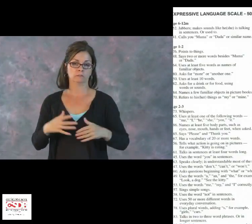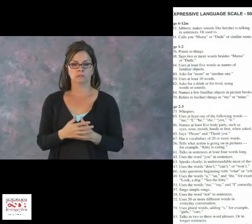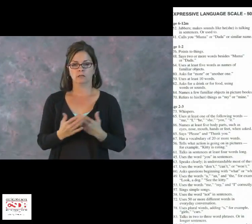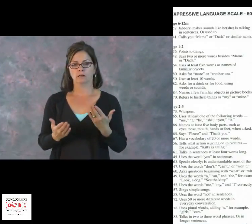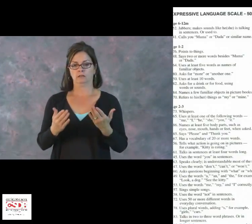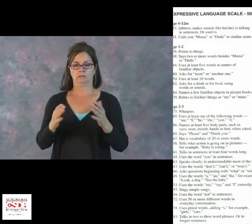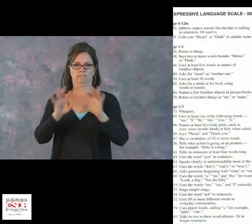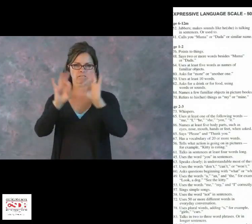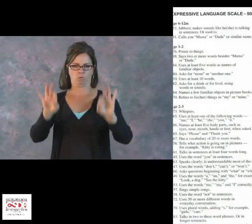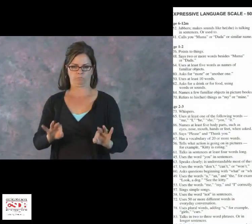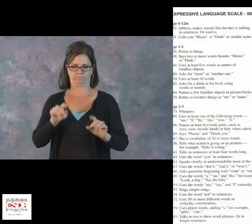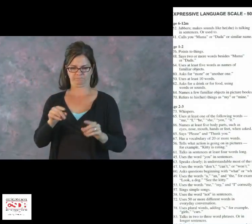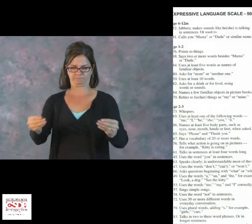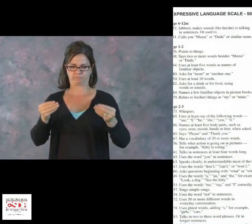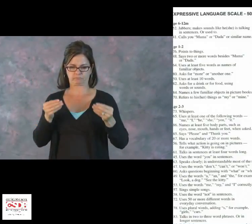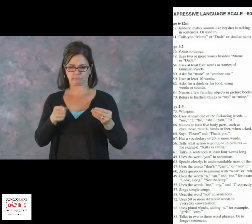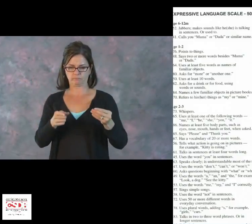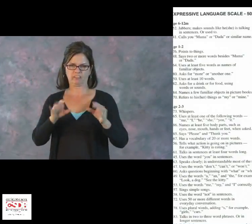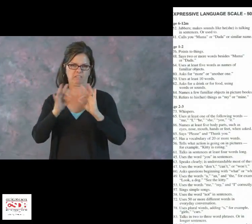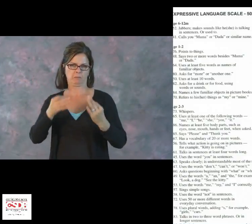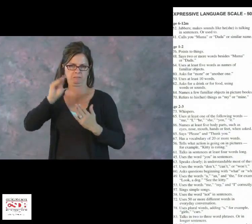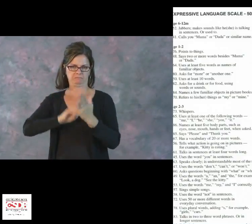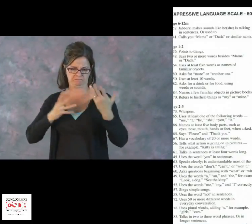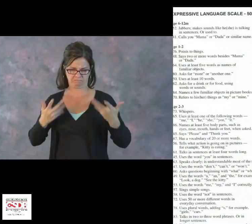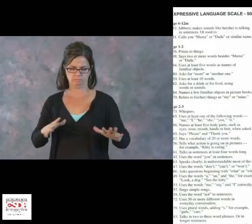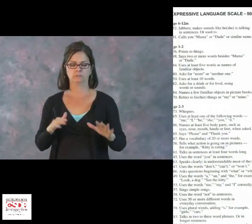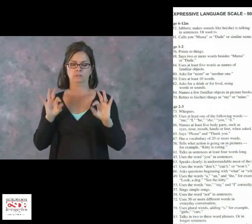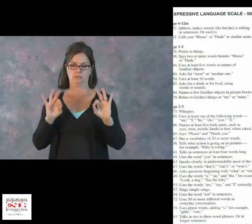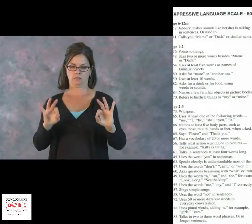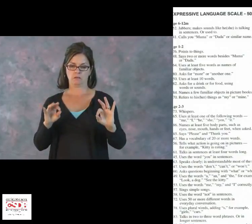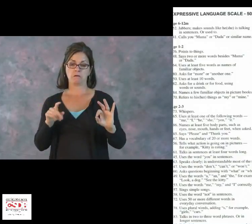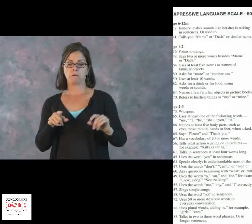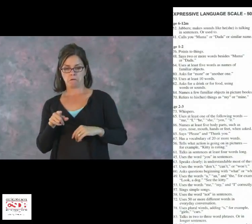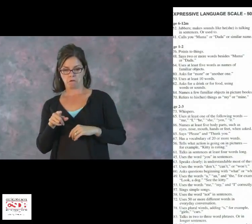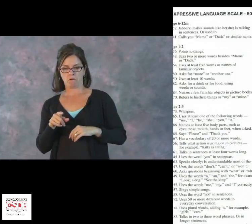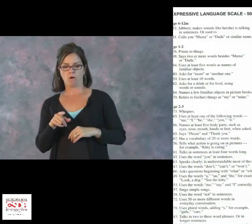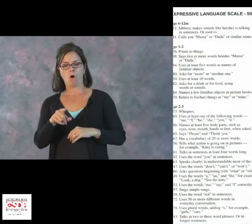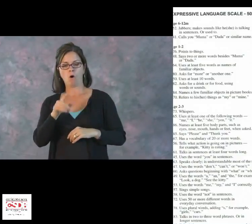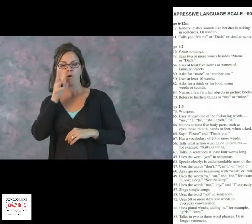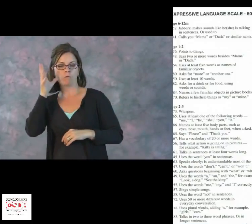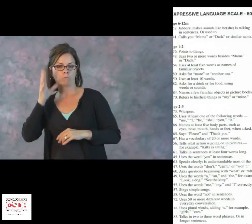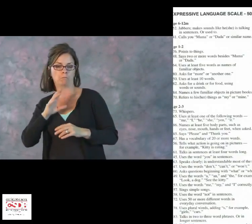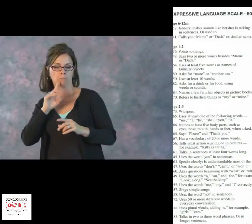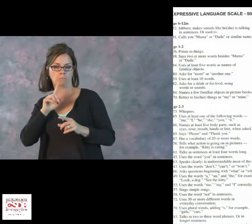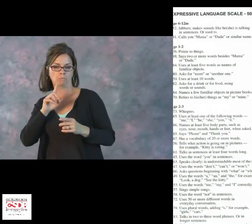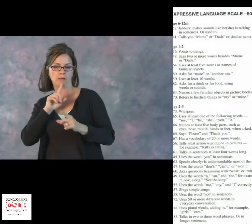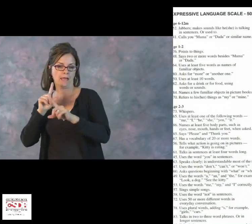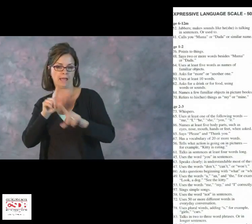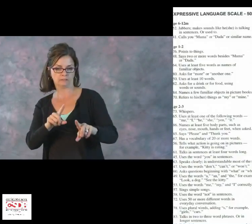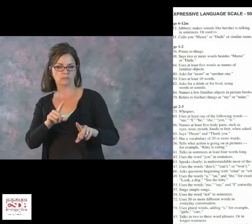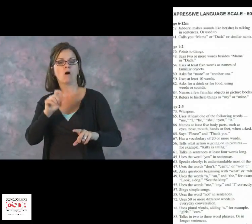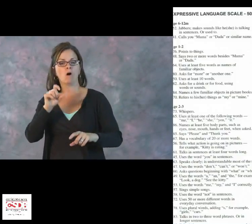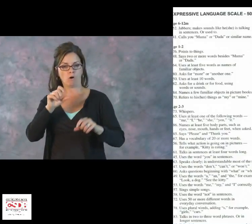fills out, and you see they answered that the child was able to do the first two items.